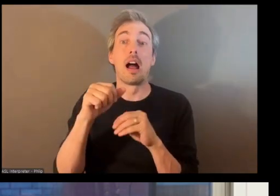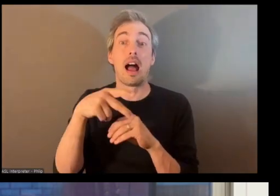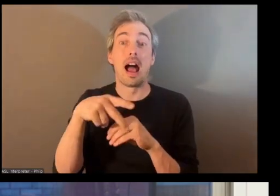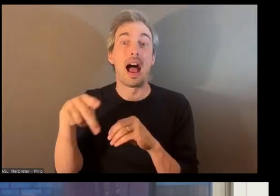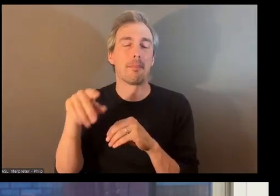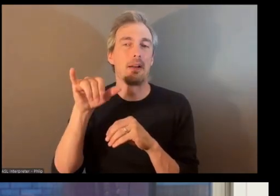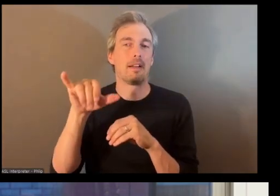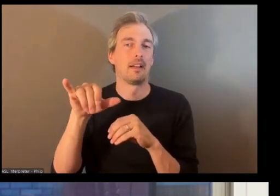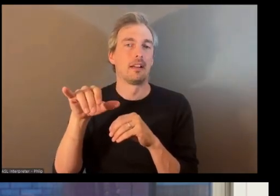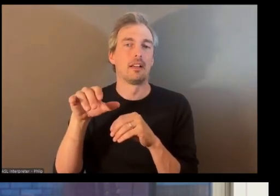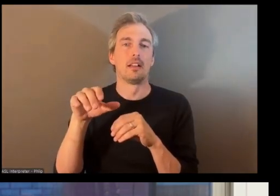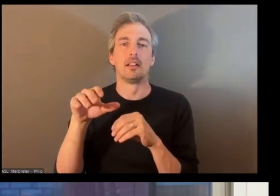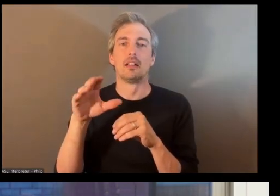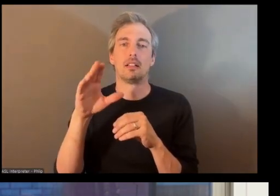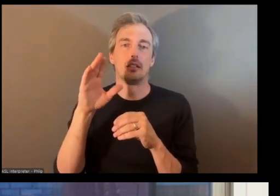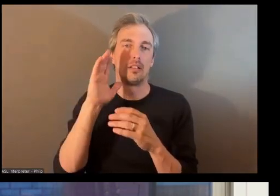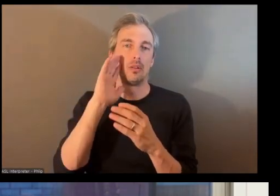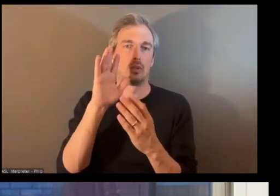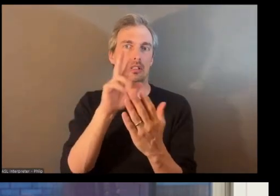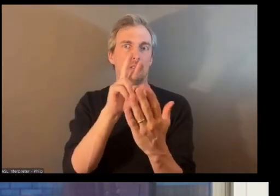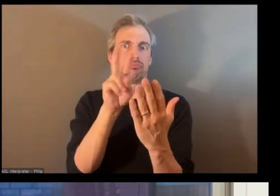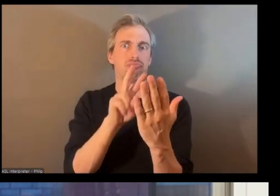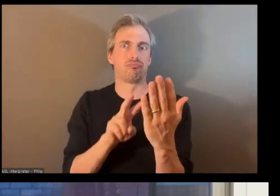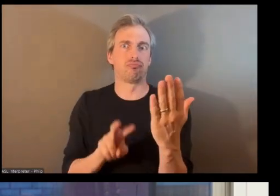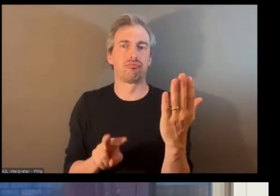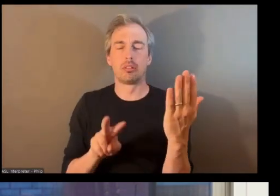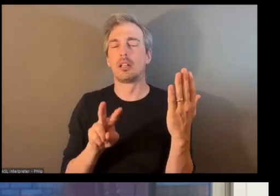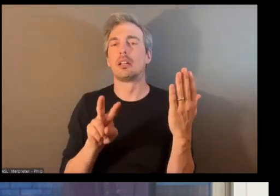It takes away users' independence and chances for success.